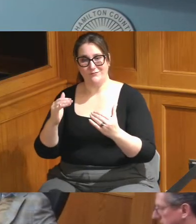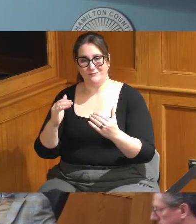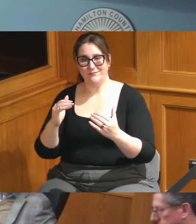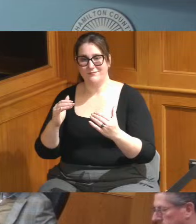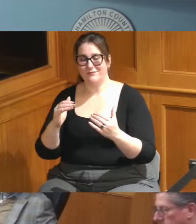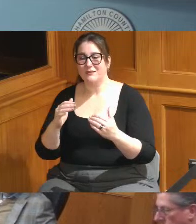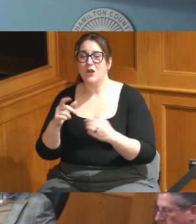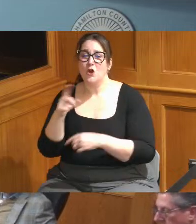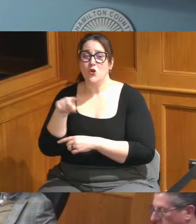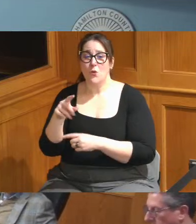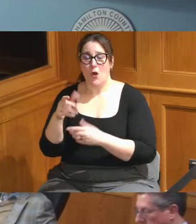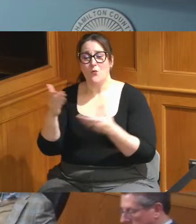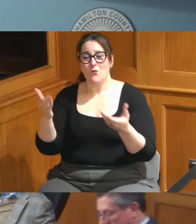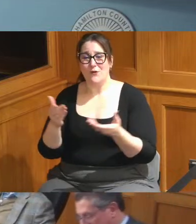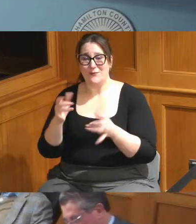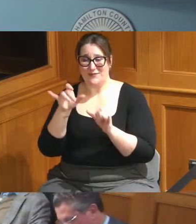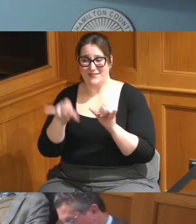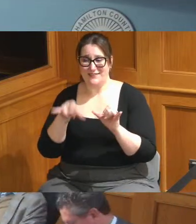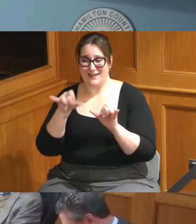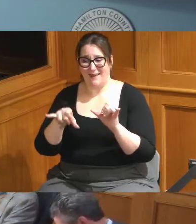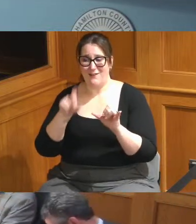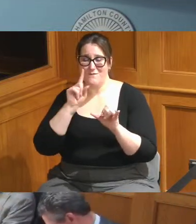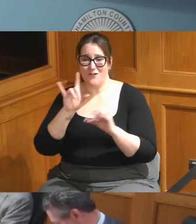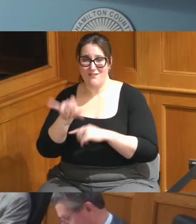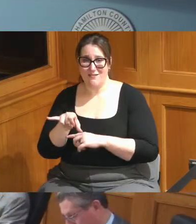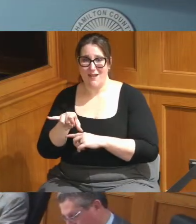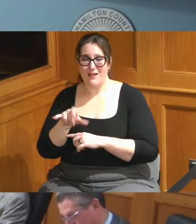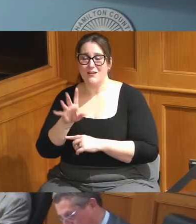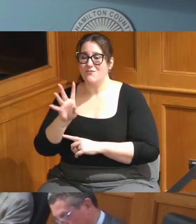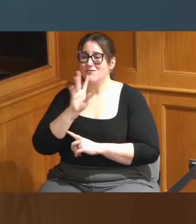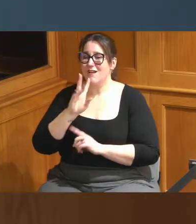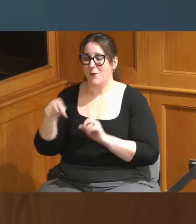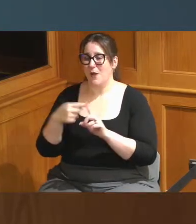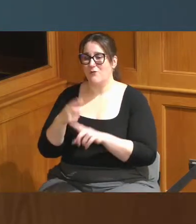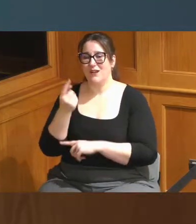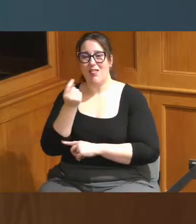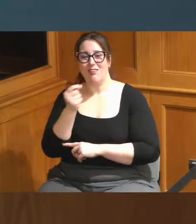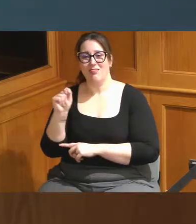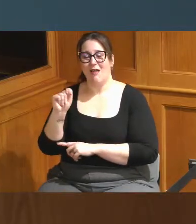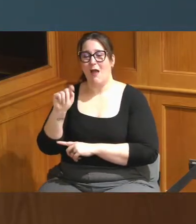You're all welcome to stay if you'd like. we are going to be talking about the banks urban plan